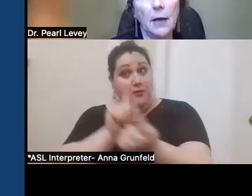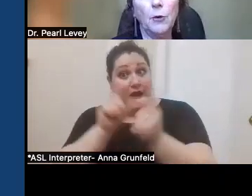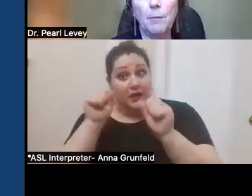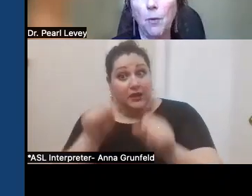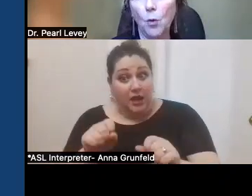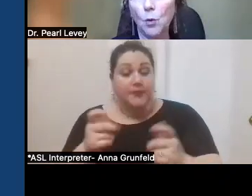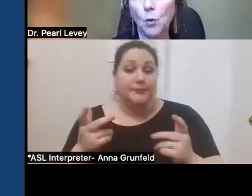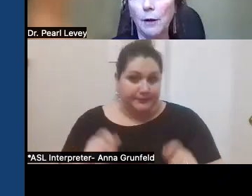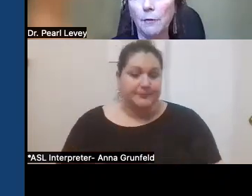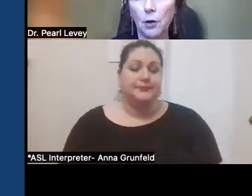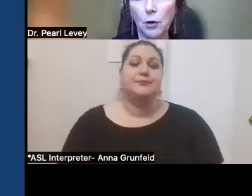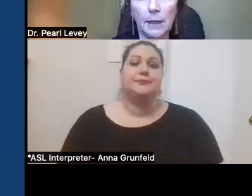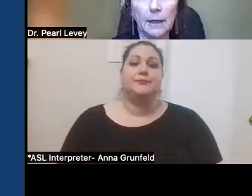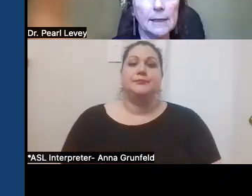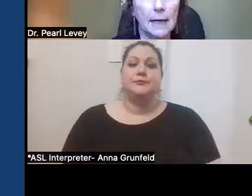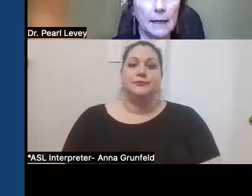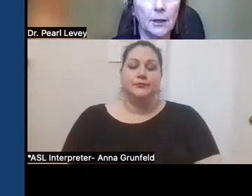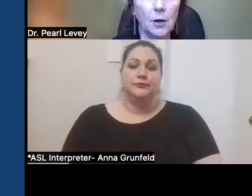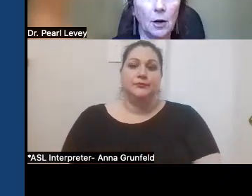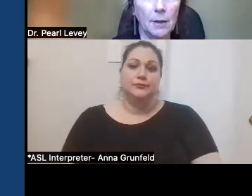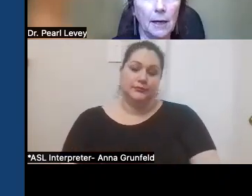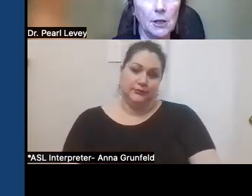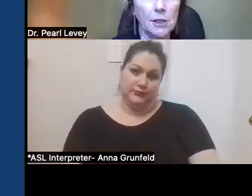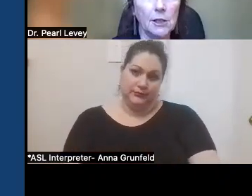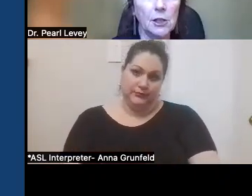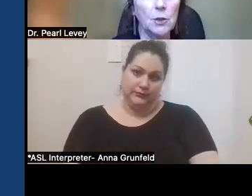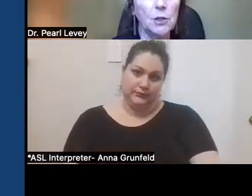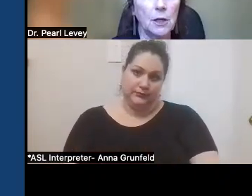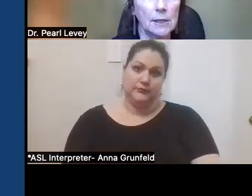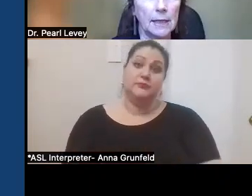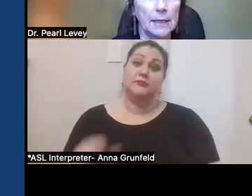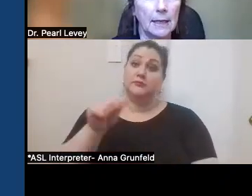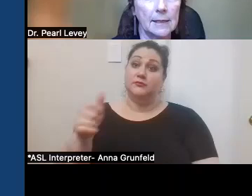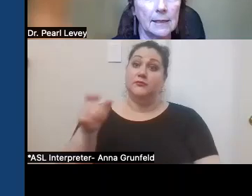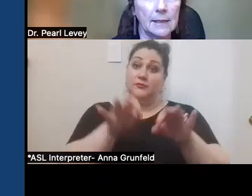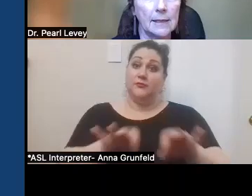Another important way of looking and deciding on accommodations is to do a task analysis.